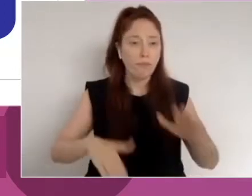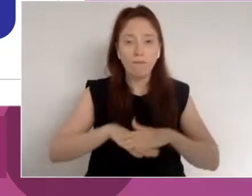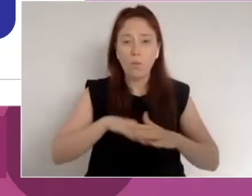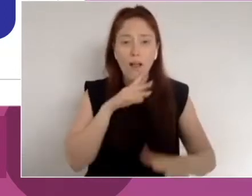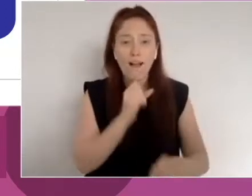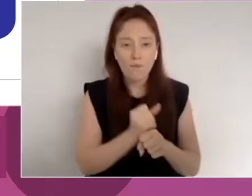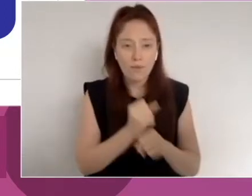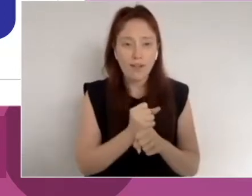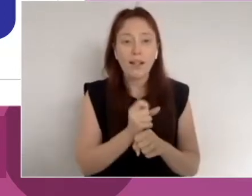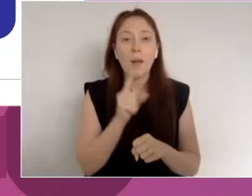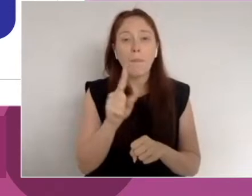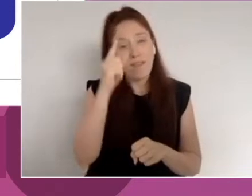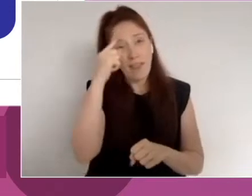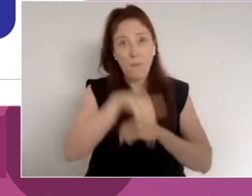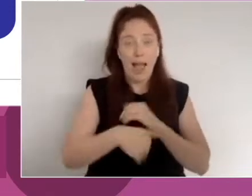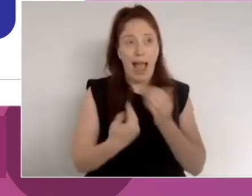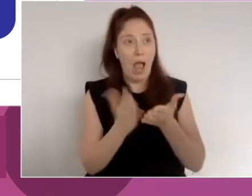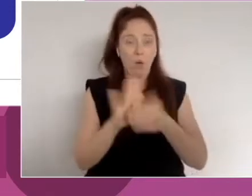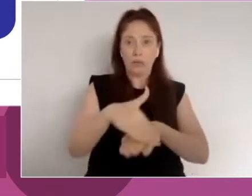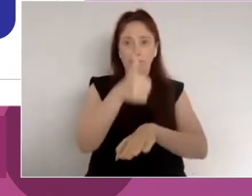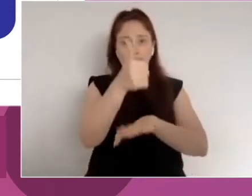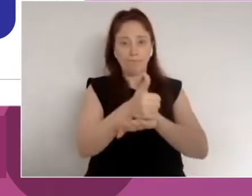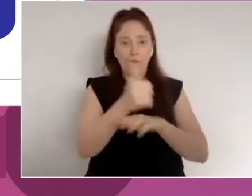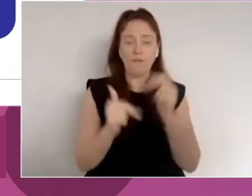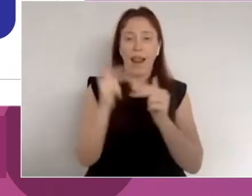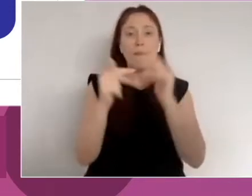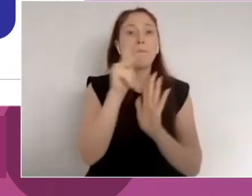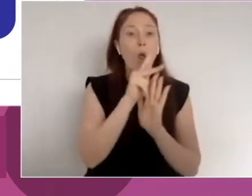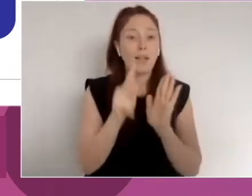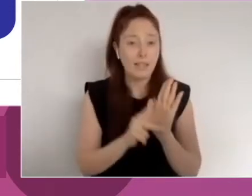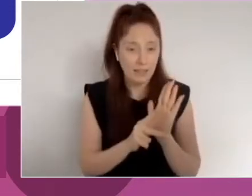do about policy development. And it goes to the point that I talk about that we are in